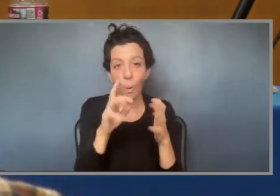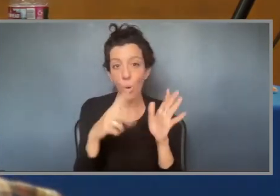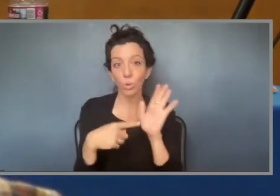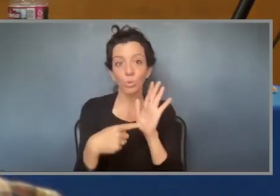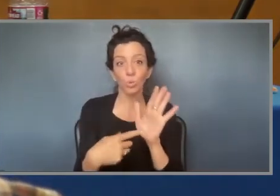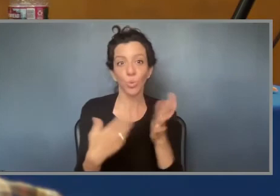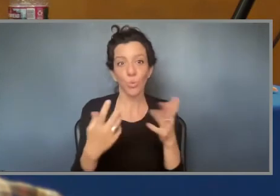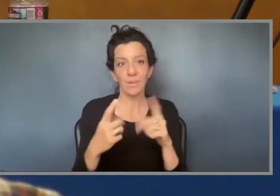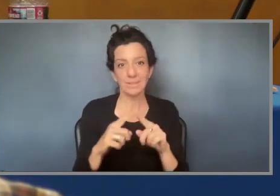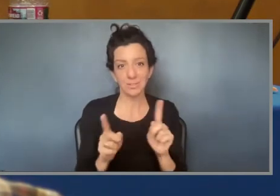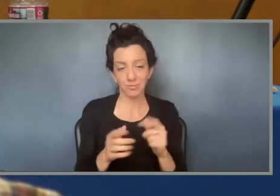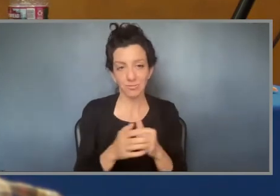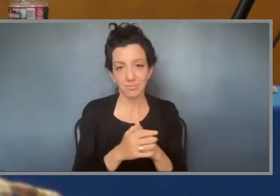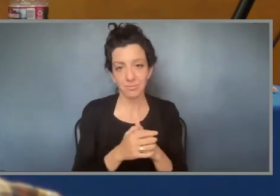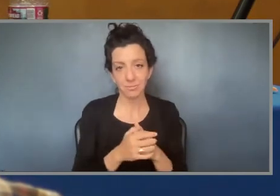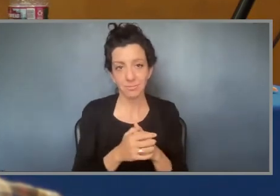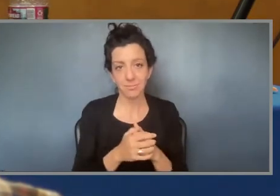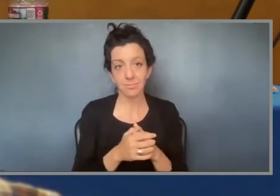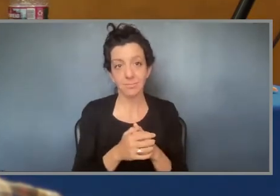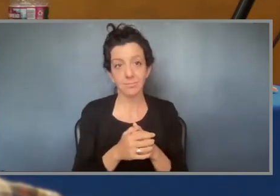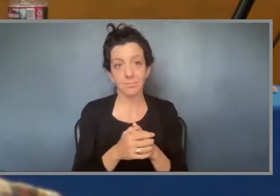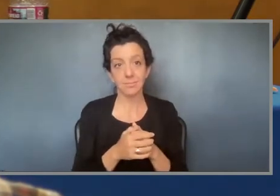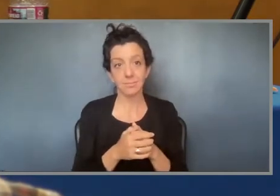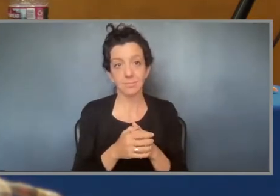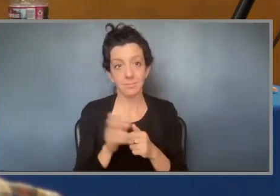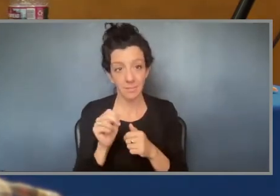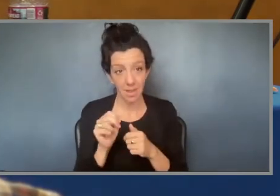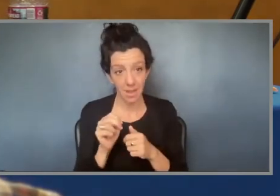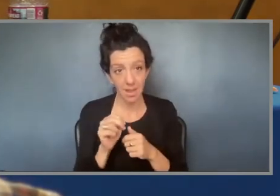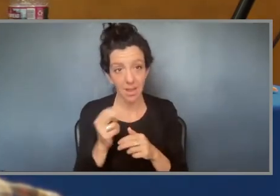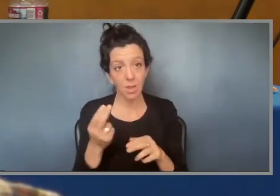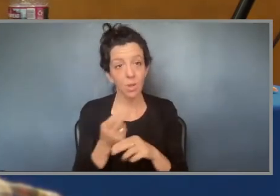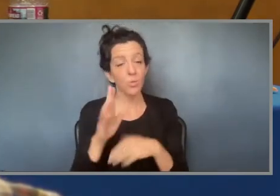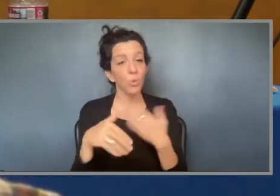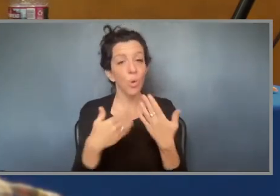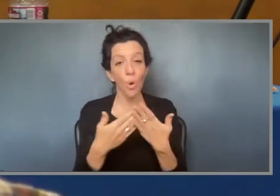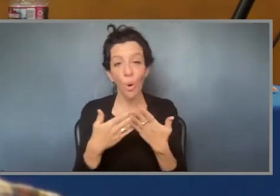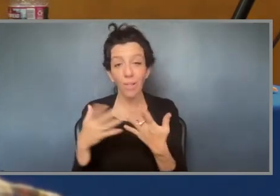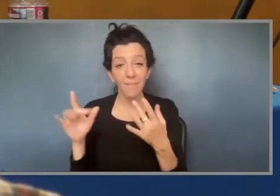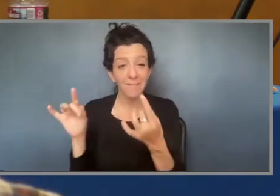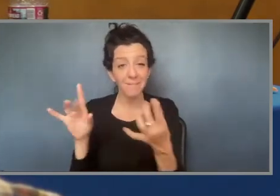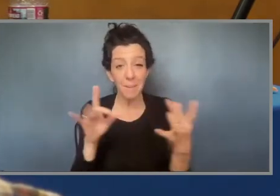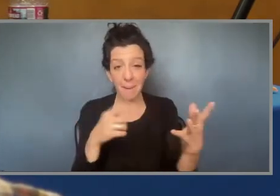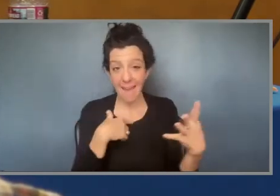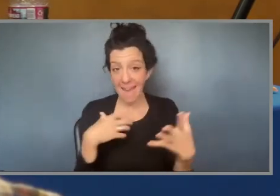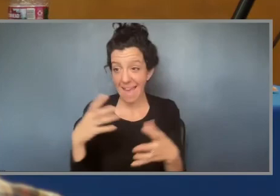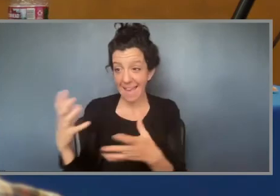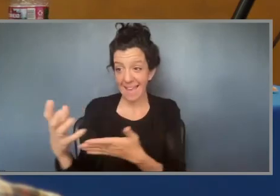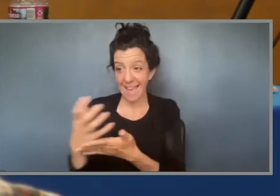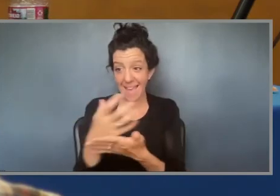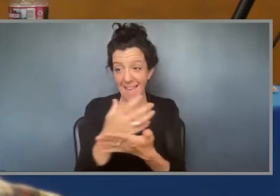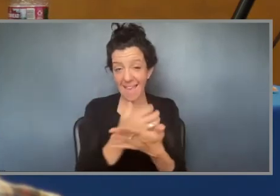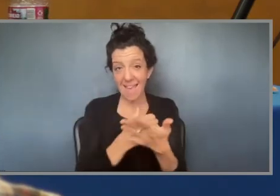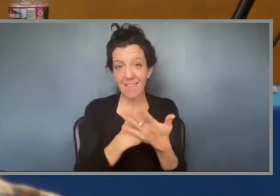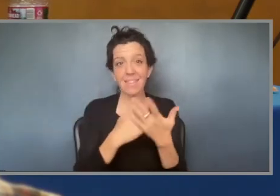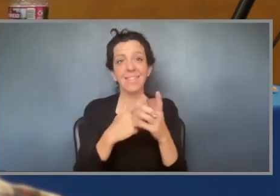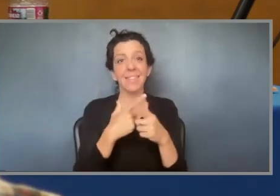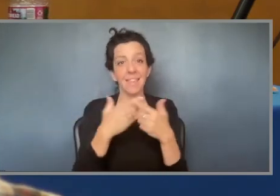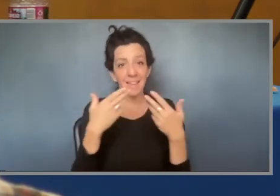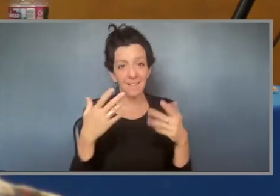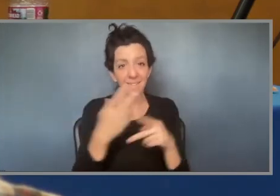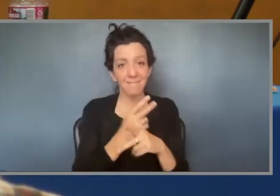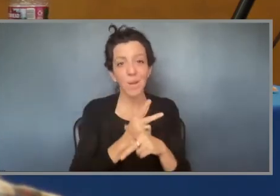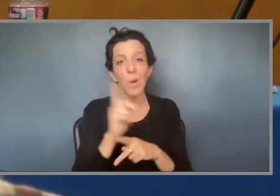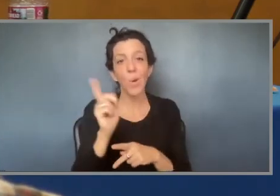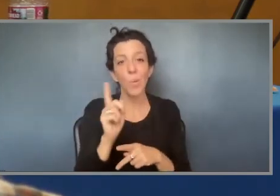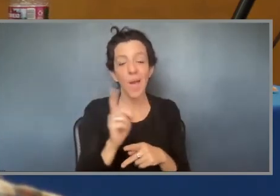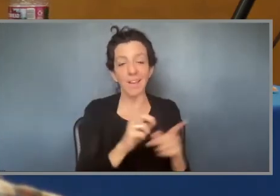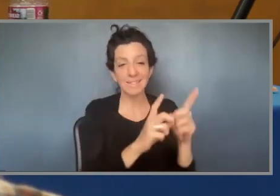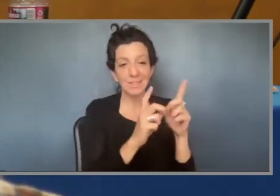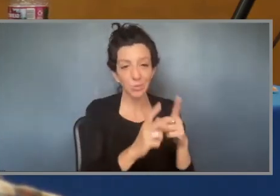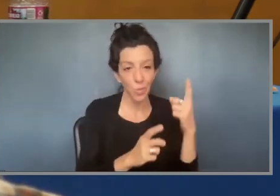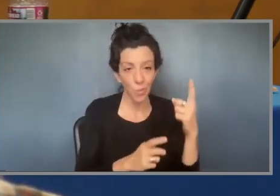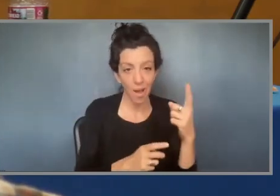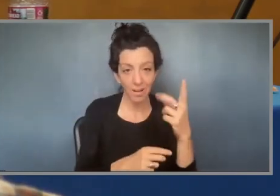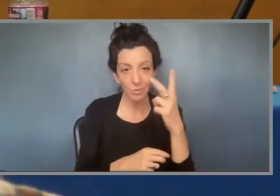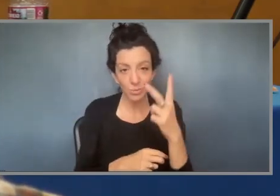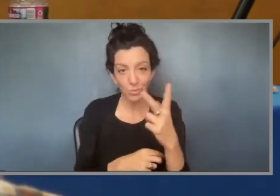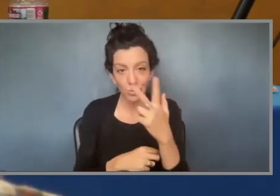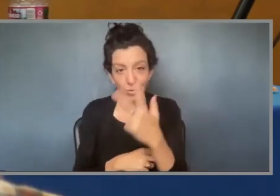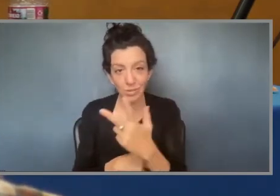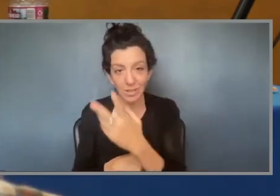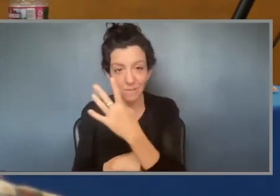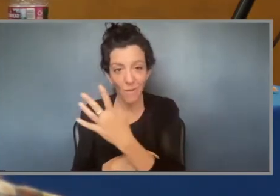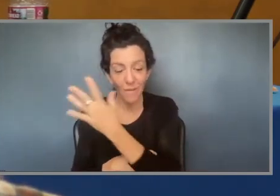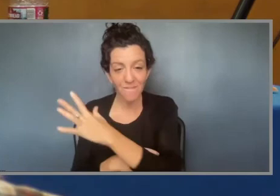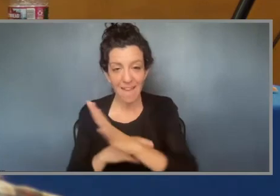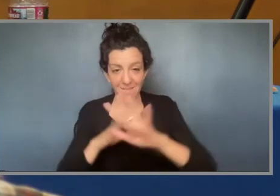Studio: Try to either similar eyes them or point out the differences and then just using all of the input, I can find